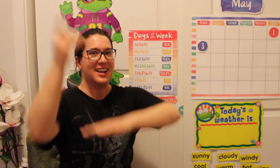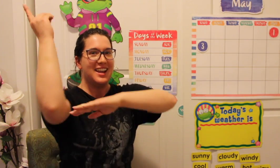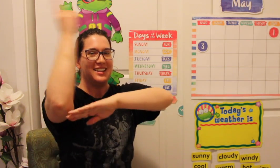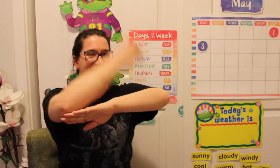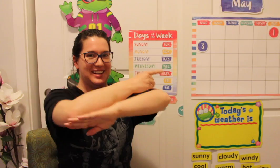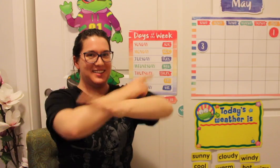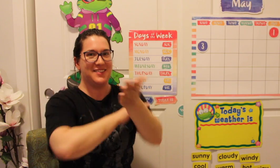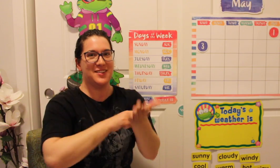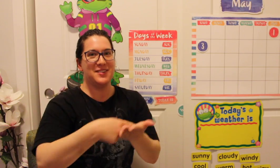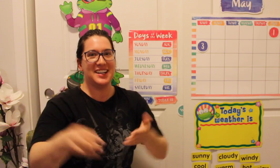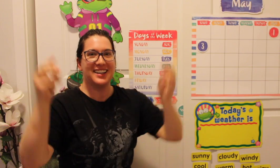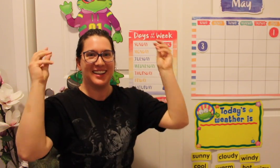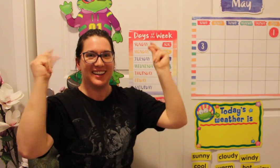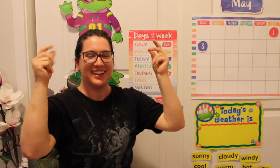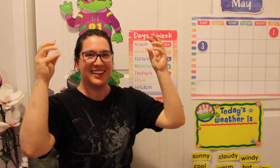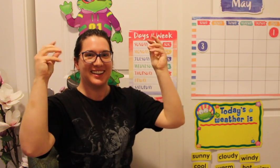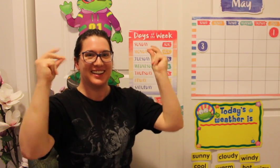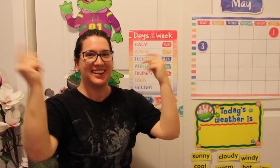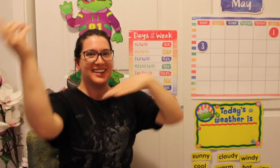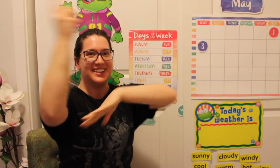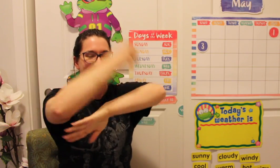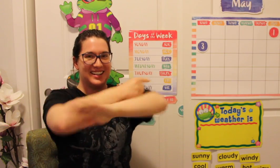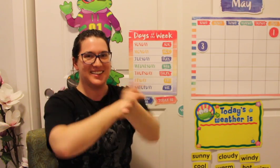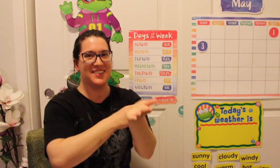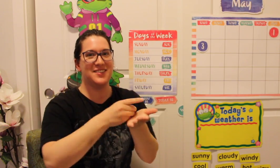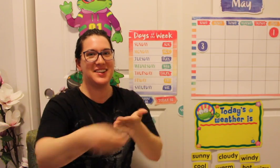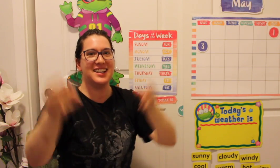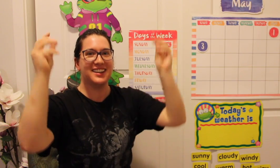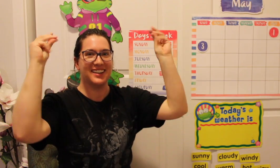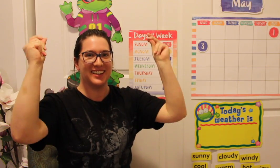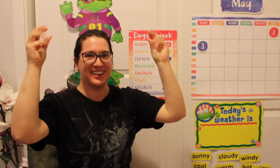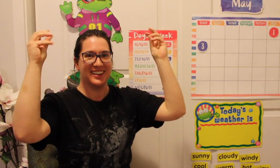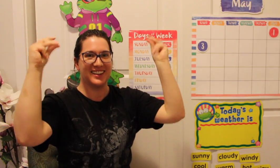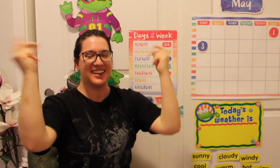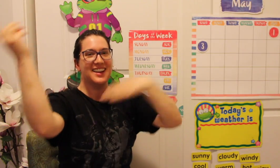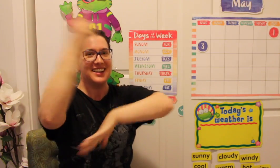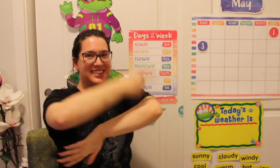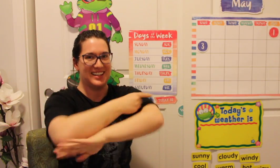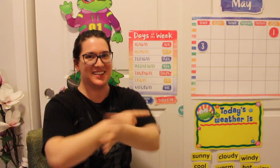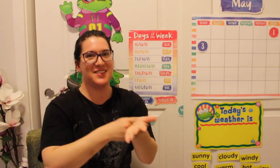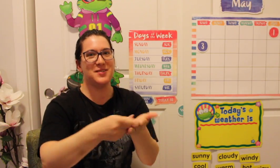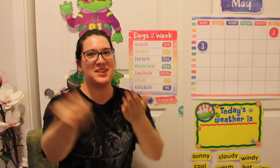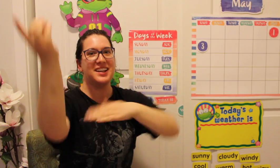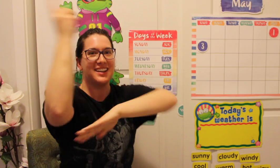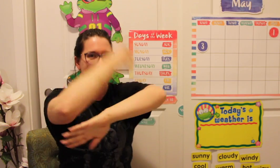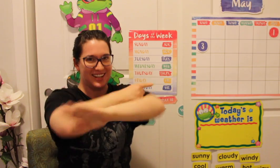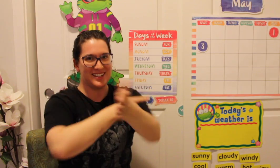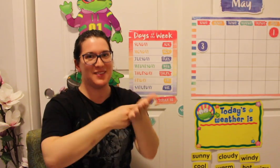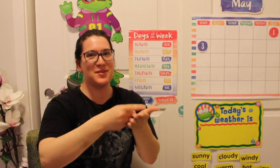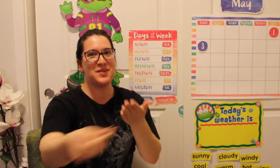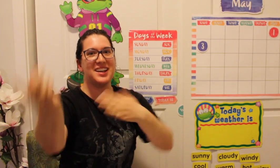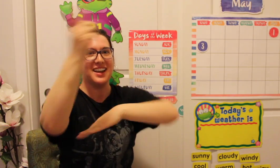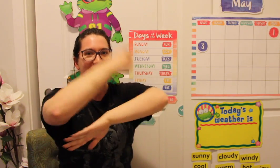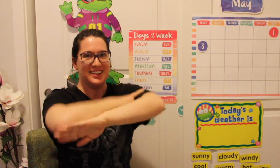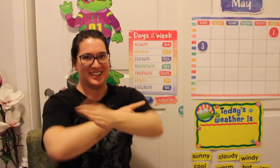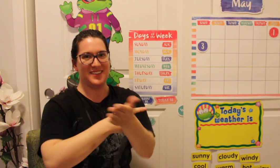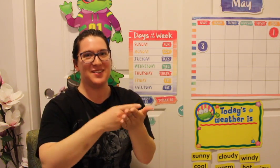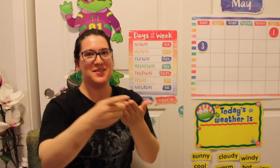days of the week, days of the week, days of the week, days of the week, days of the